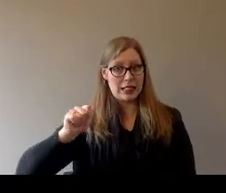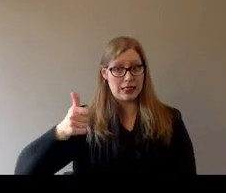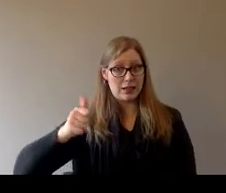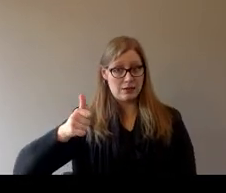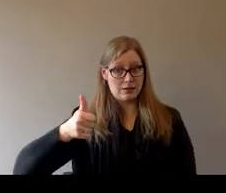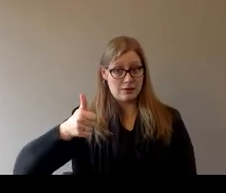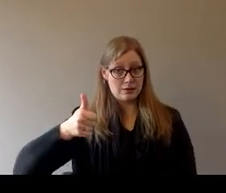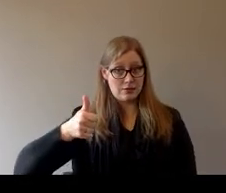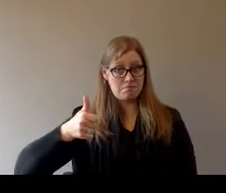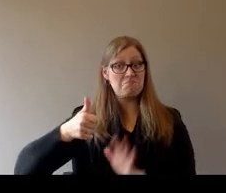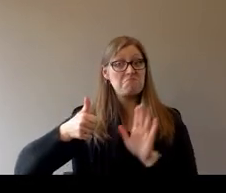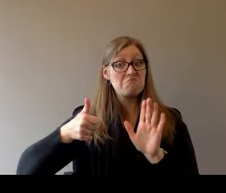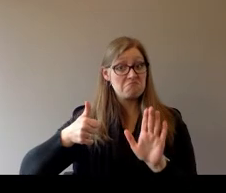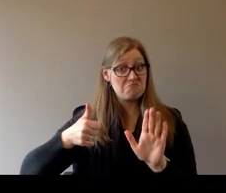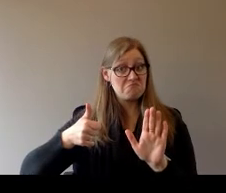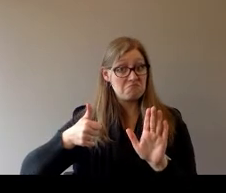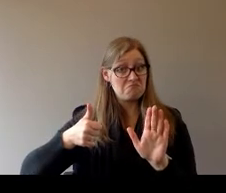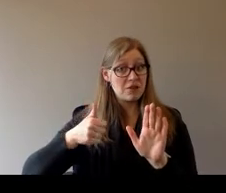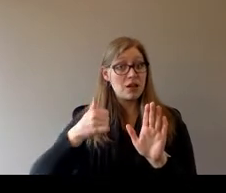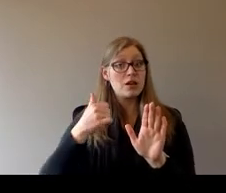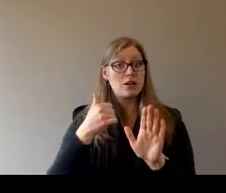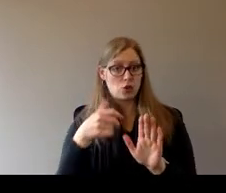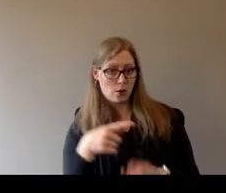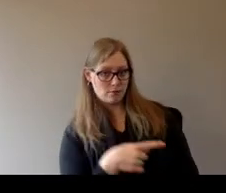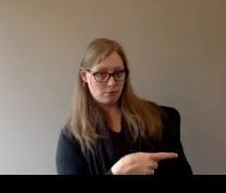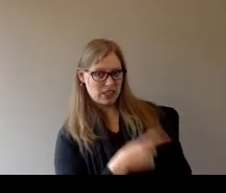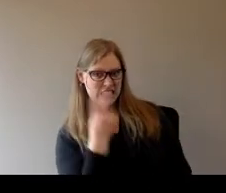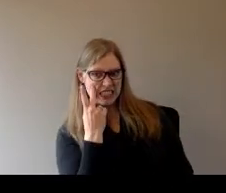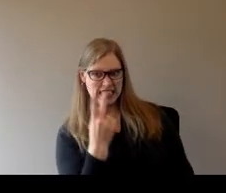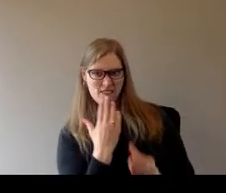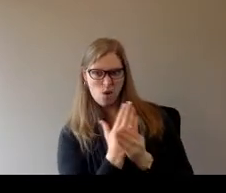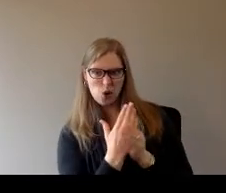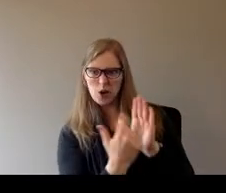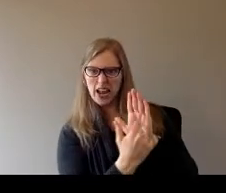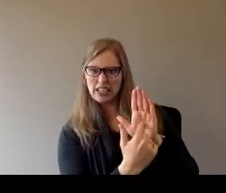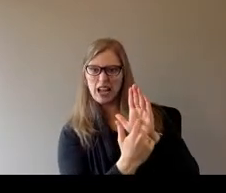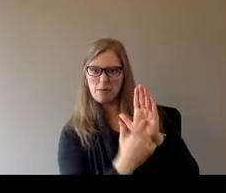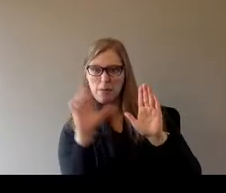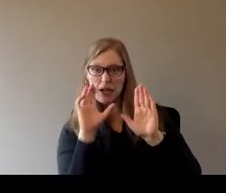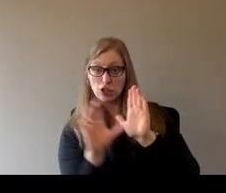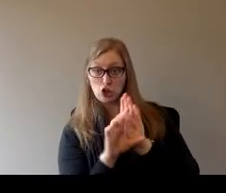Now if, so just like I said, so... yep, so you'll have to complete everything within